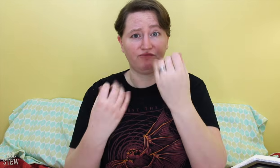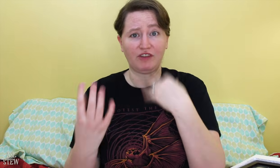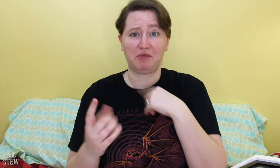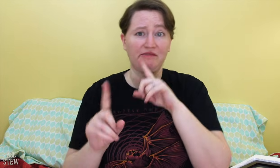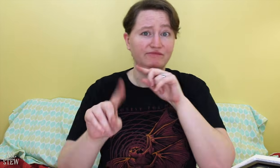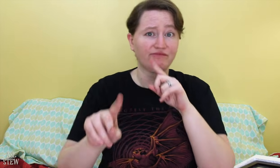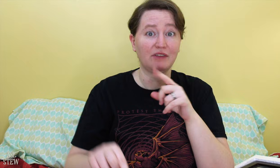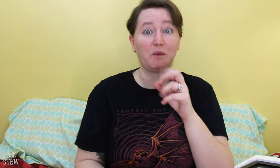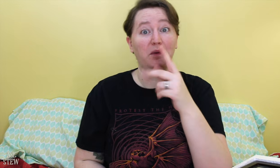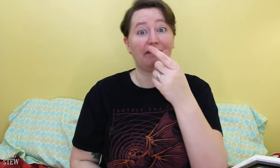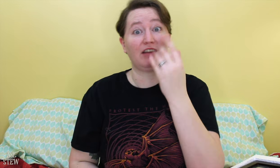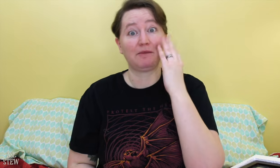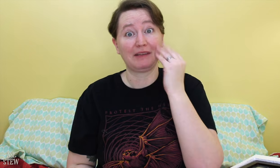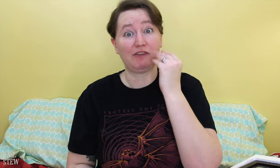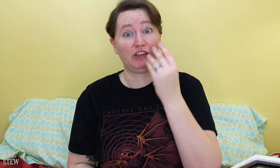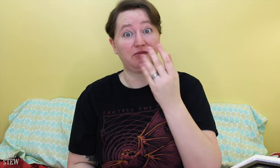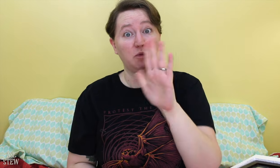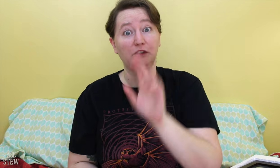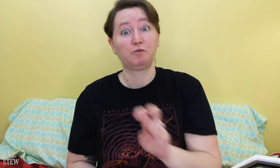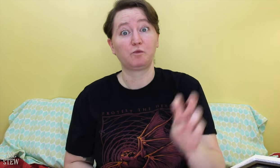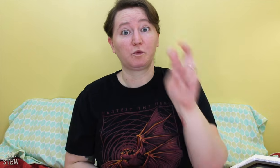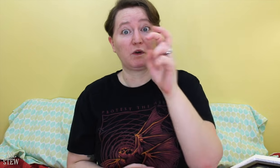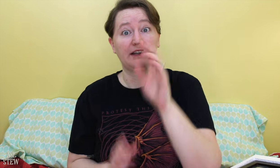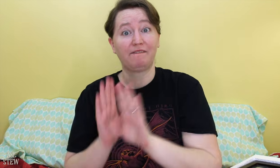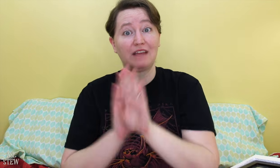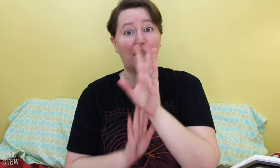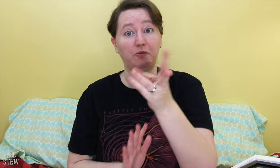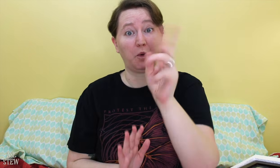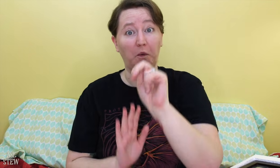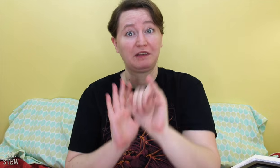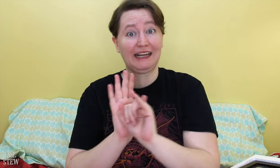or you're curious about anything, leave a comment, a quesiton, or